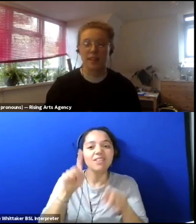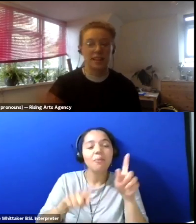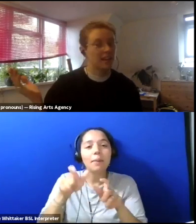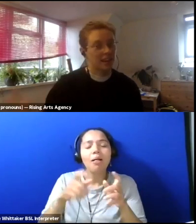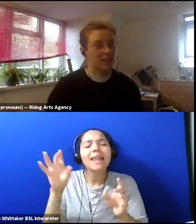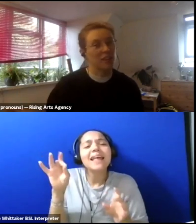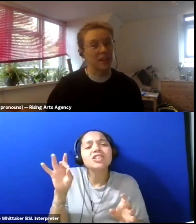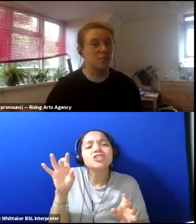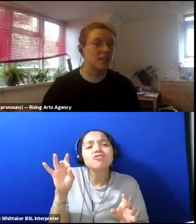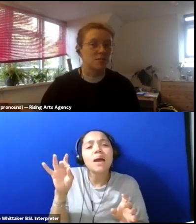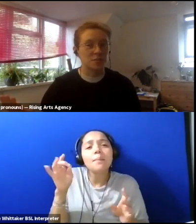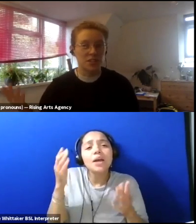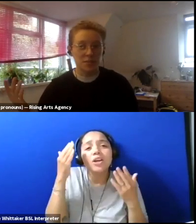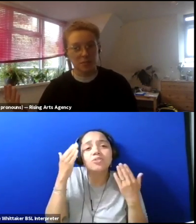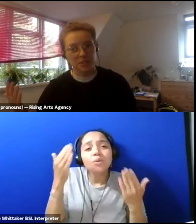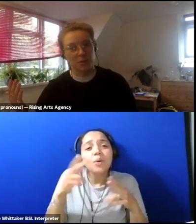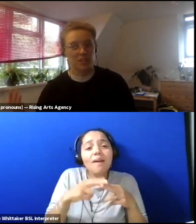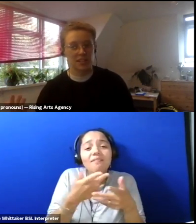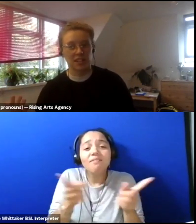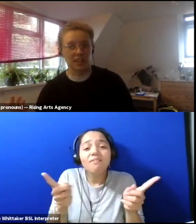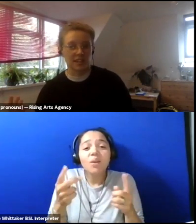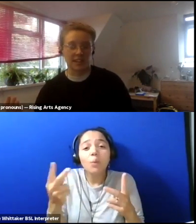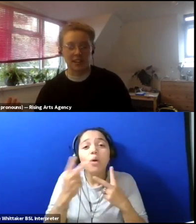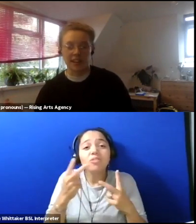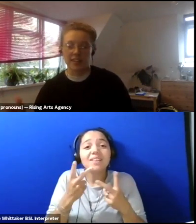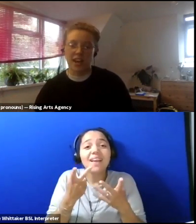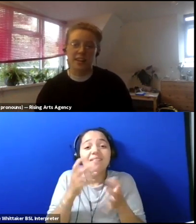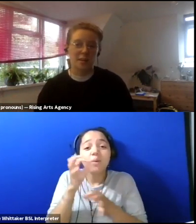I don't know if anybody who's watching wants to put some questions in the